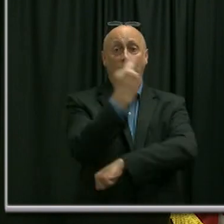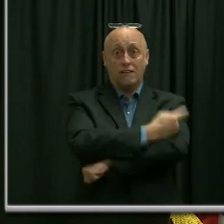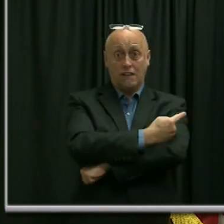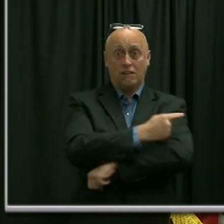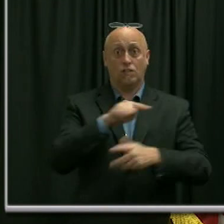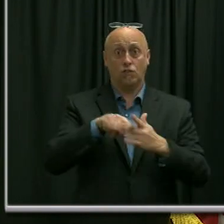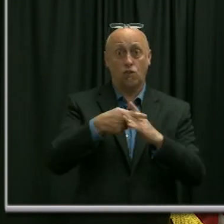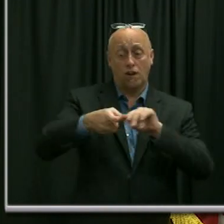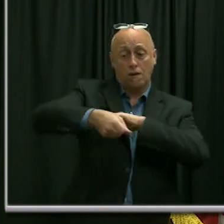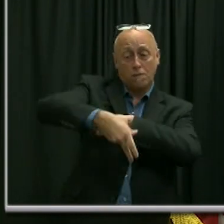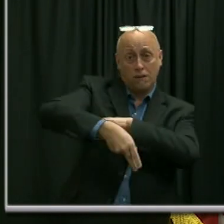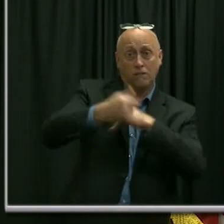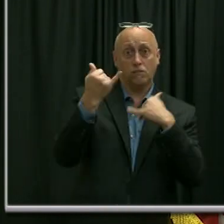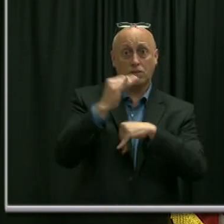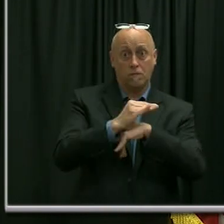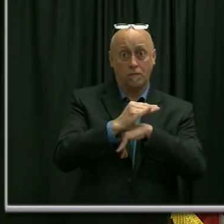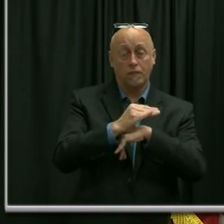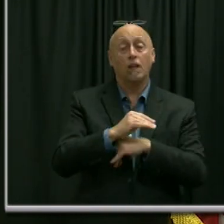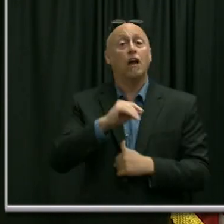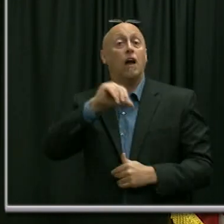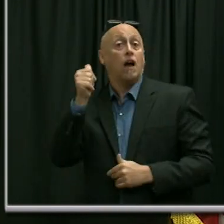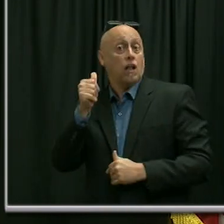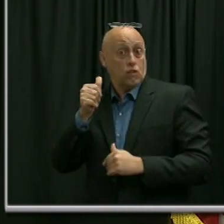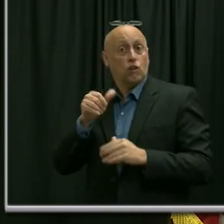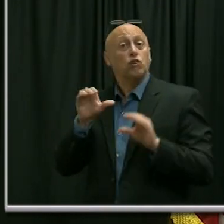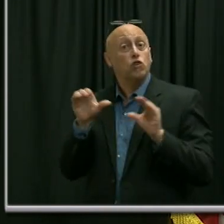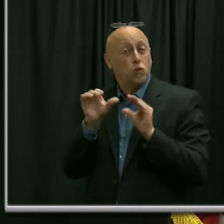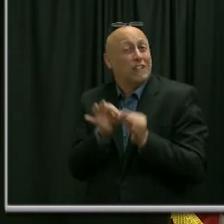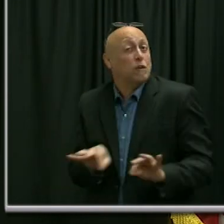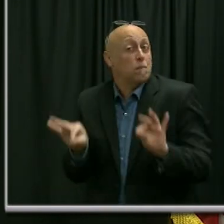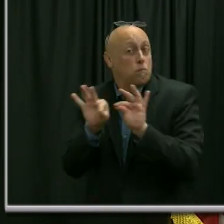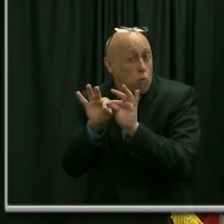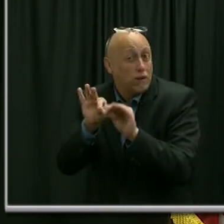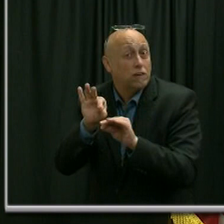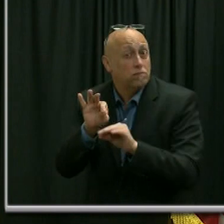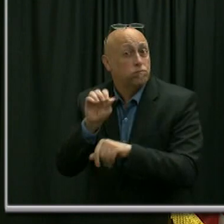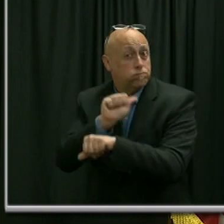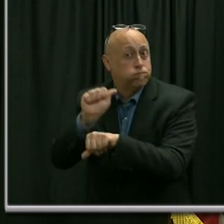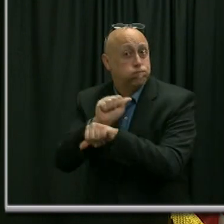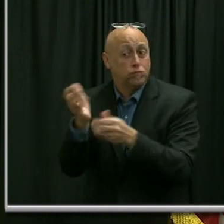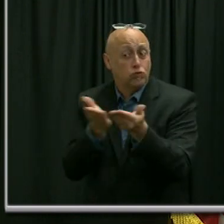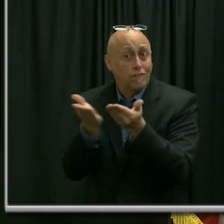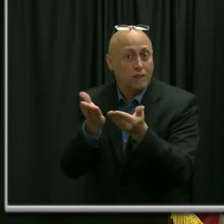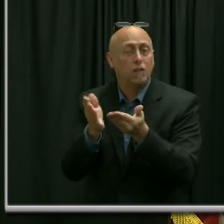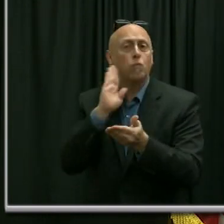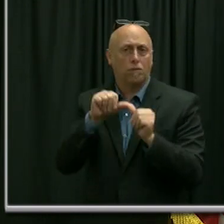FOR FOURTEEN DAYS BEGINNING AT MIDNIGHT TONIGHT. THOSE PERFORMING A CENTRAL SERVICES